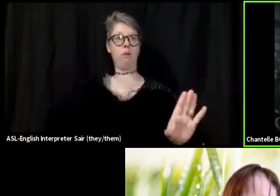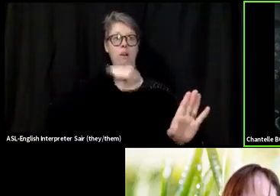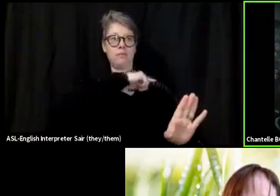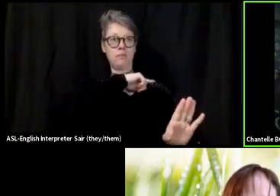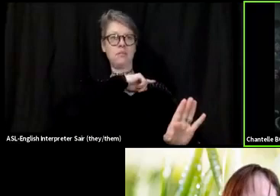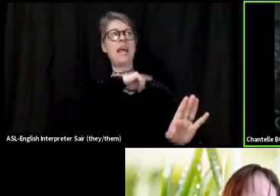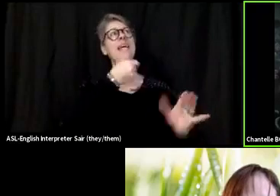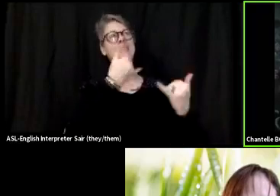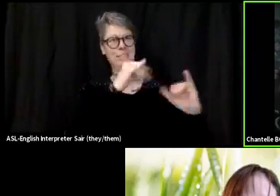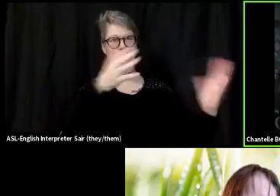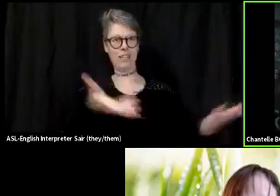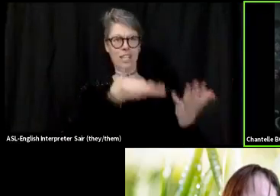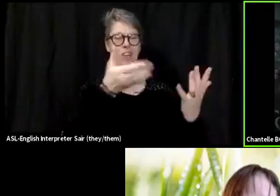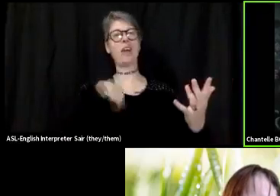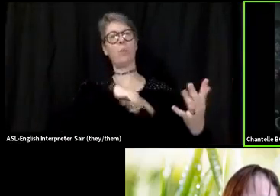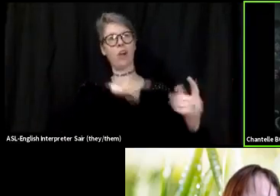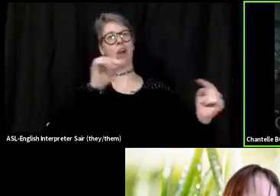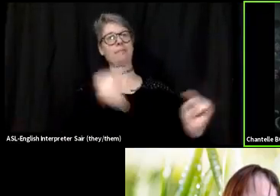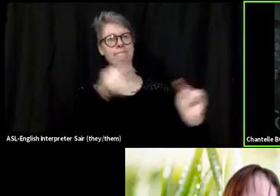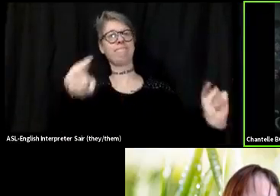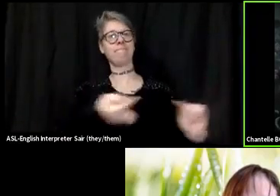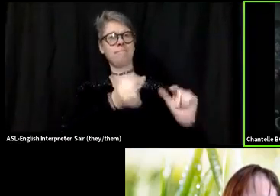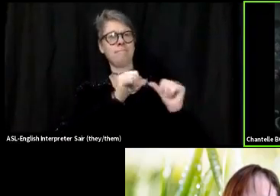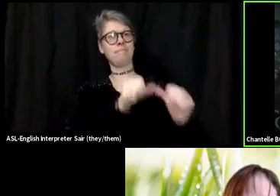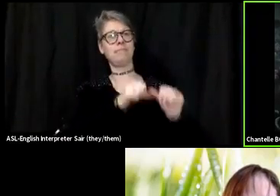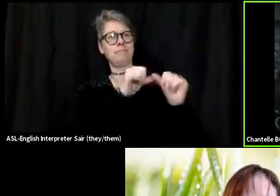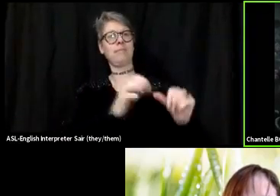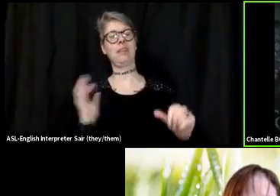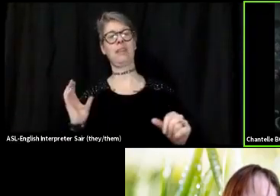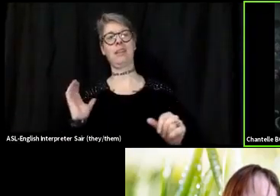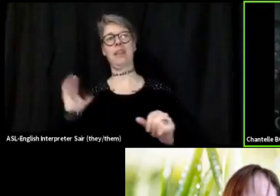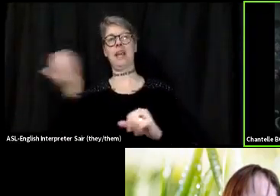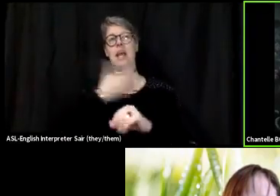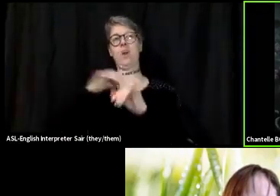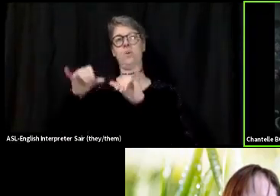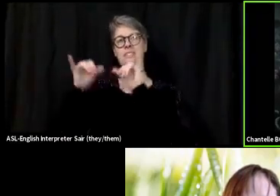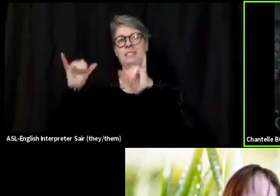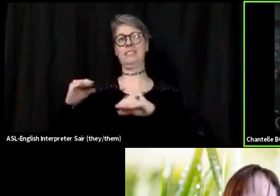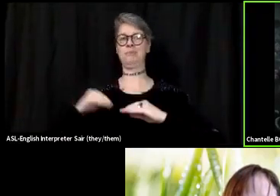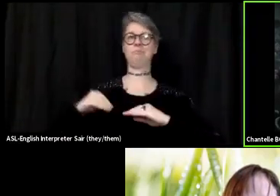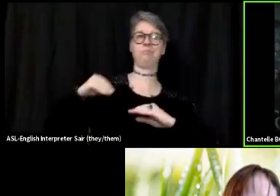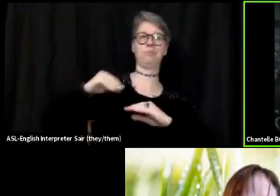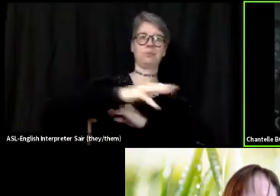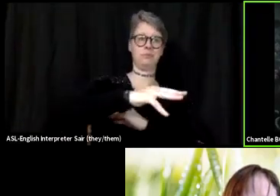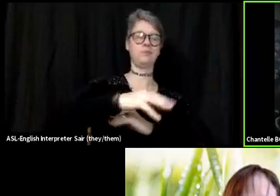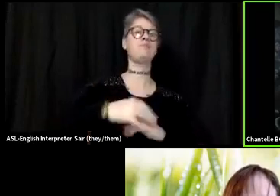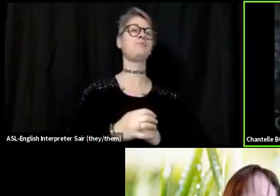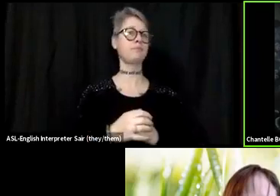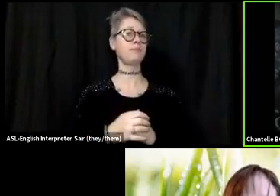The people that were here before and they're here now and we're still and they're here now and we're still continuing to harm them with these colonial systems. And so with these colonial systems. And